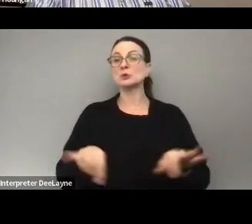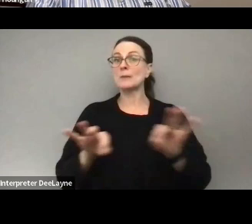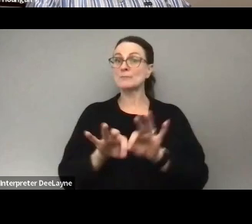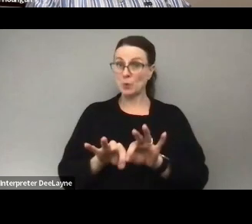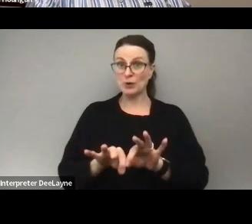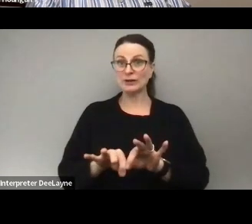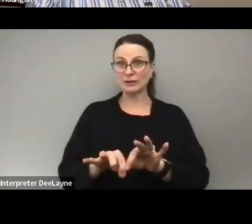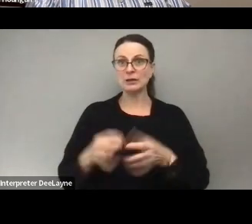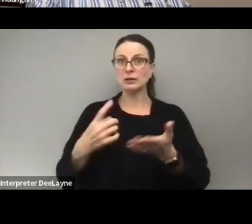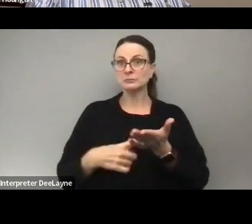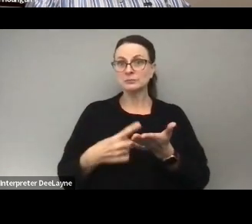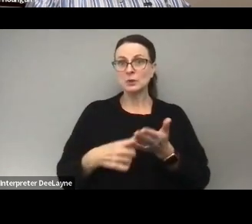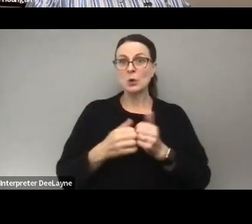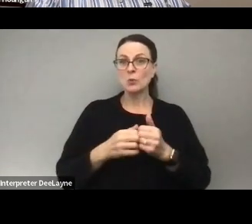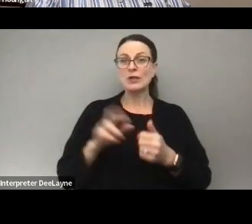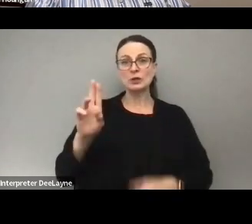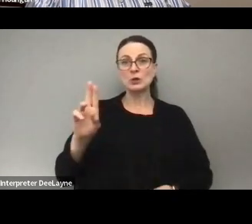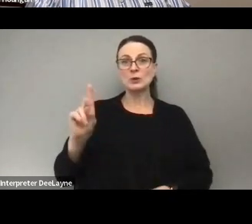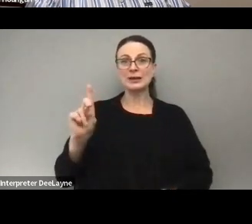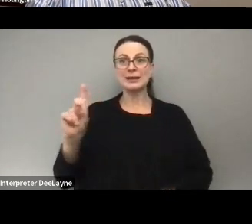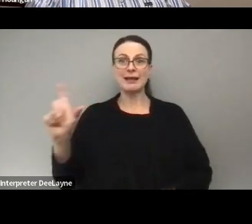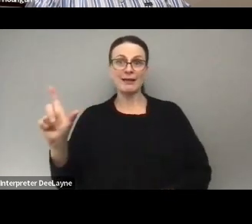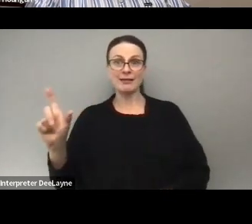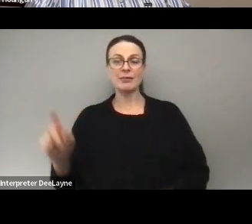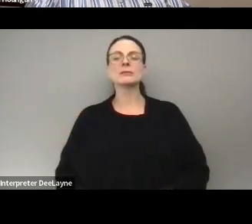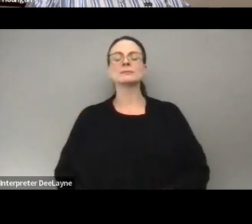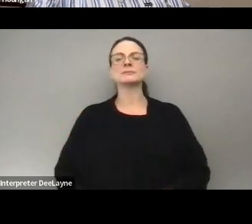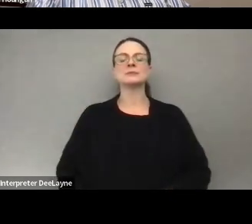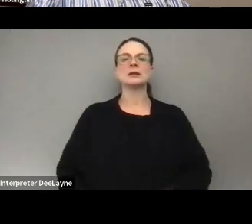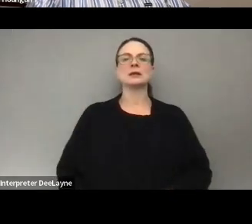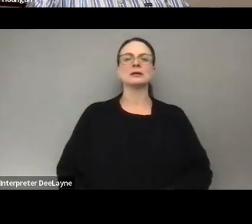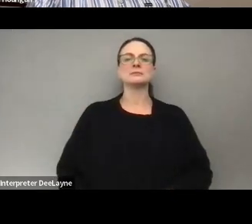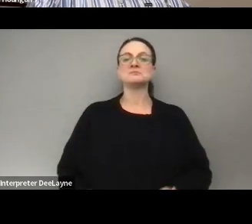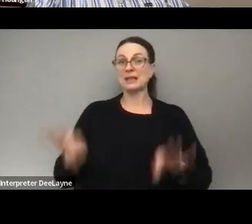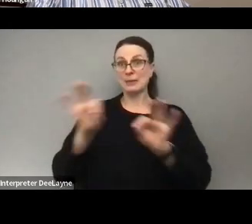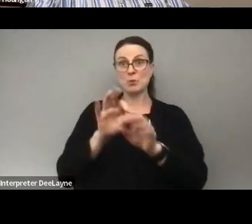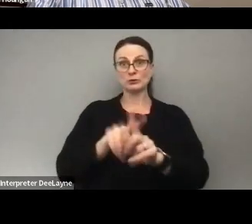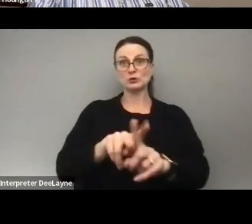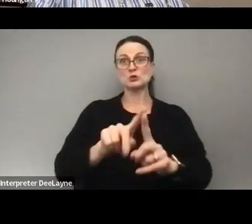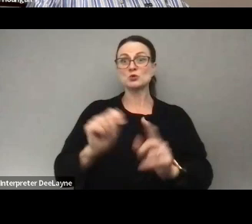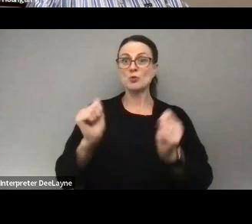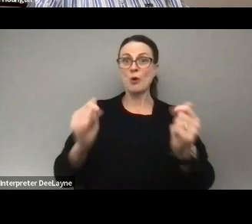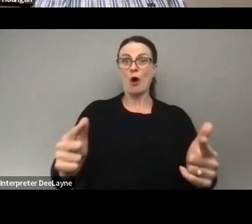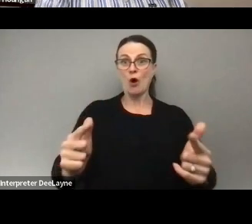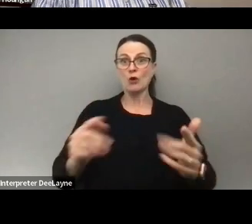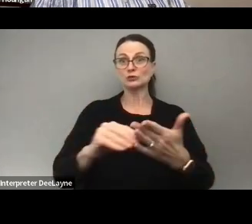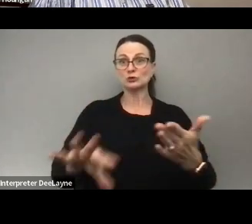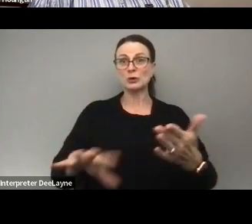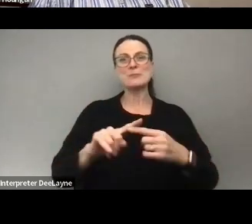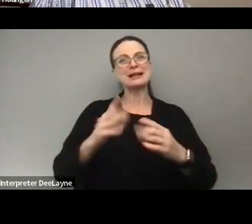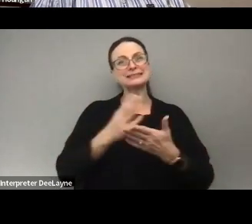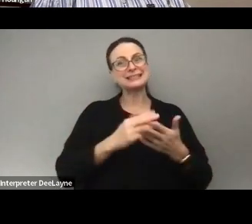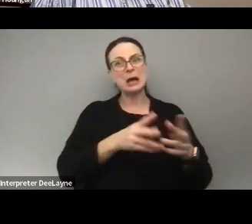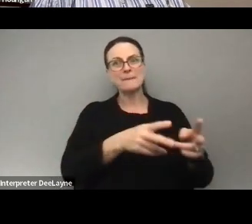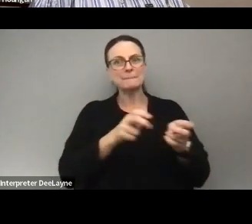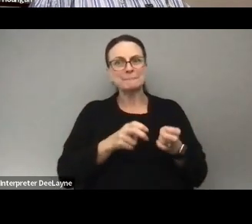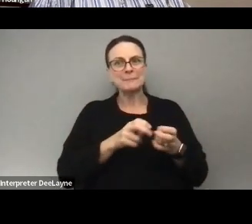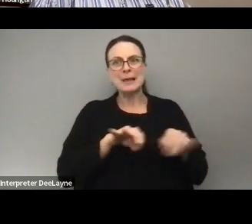what we're talking about with UDL is important for all students, but there are certain parts of it that I think are important for kids